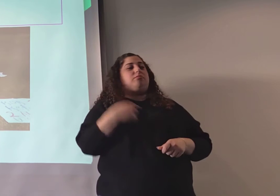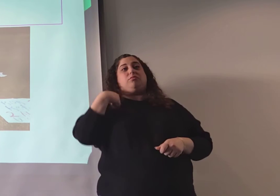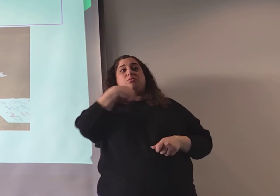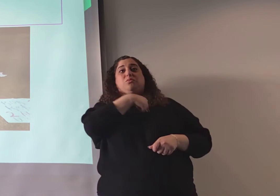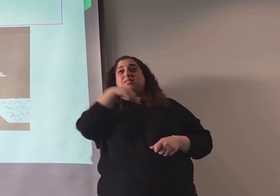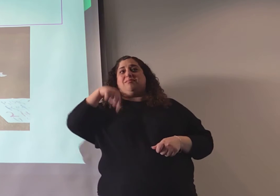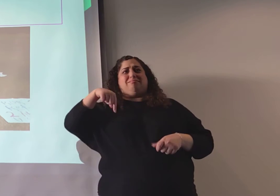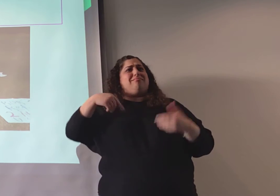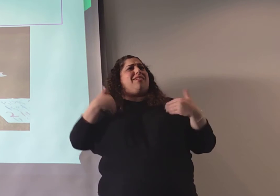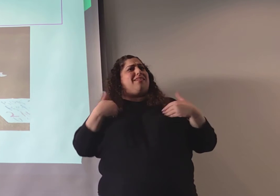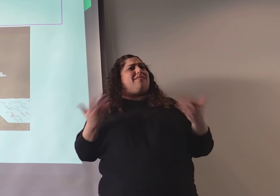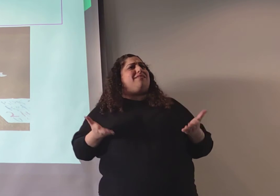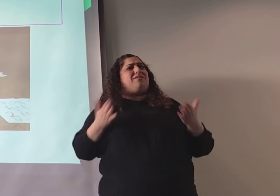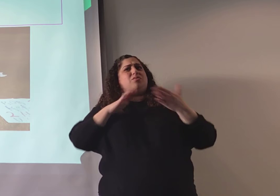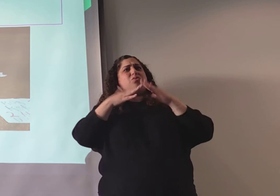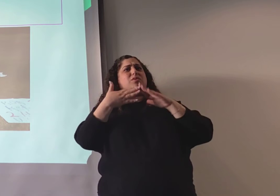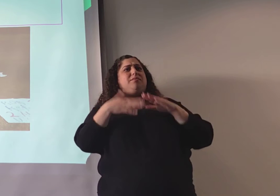Do you have any questions?